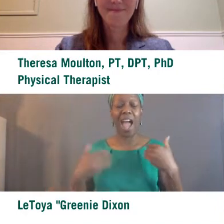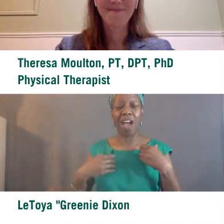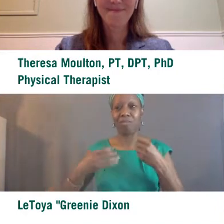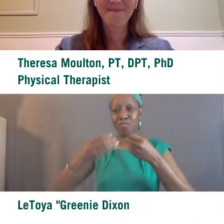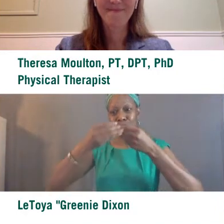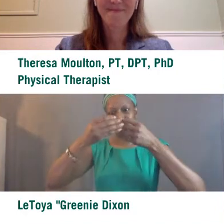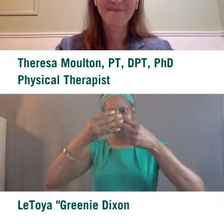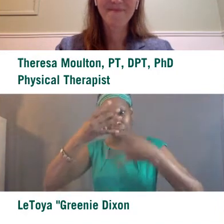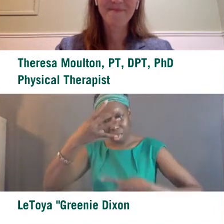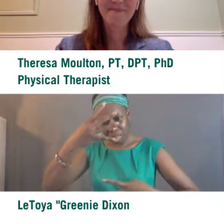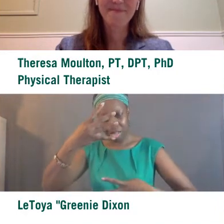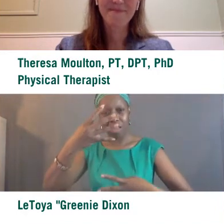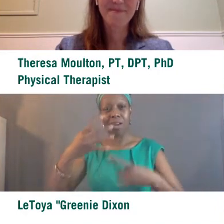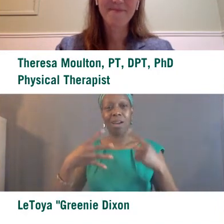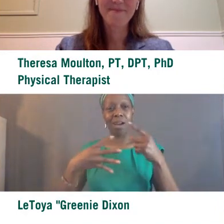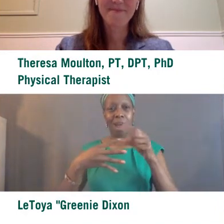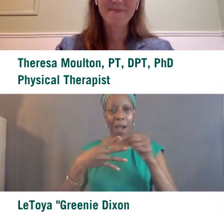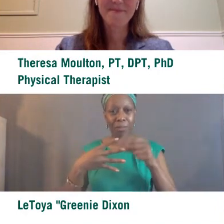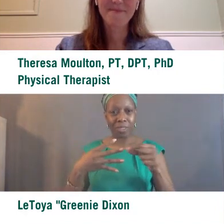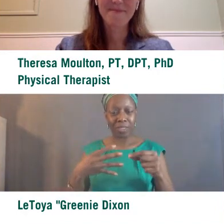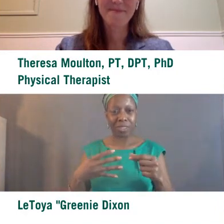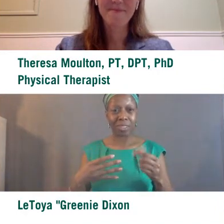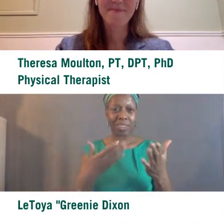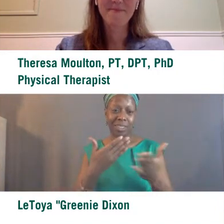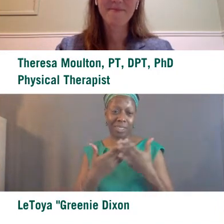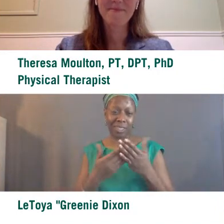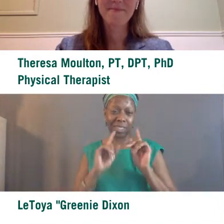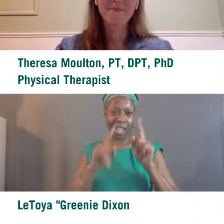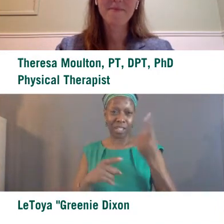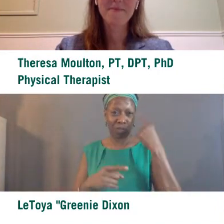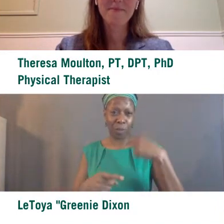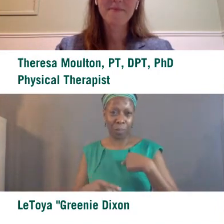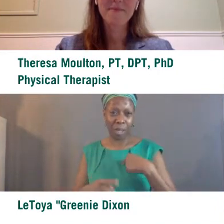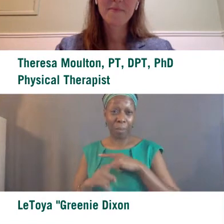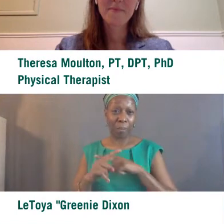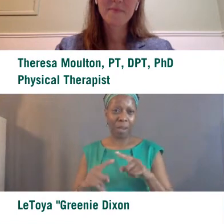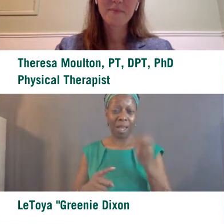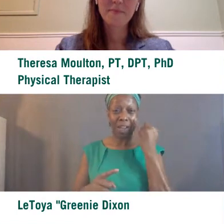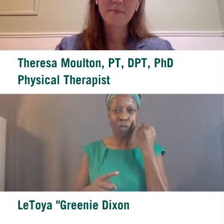is the easy answer for me. But I think if we're talking about specifics,